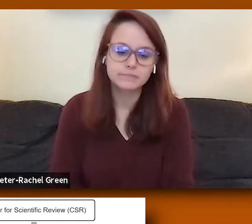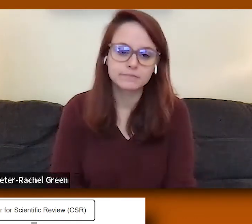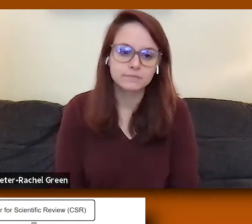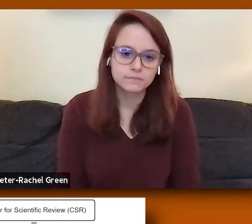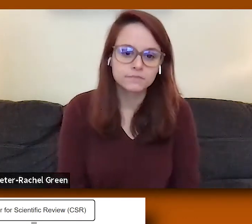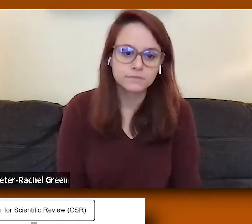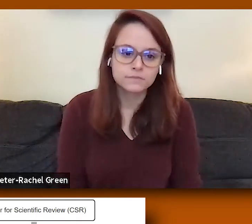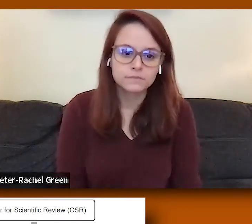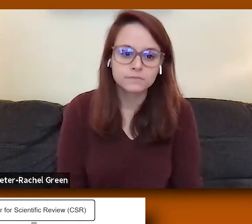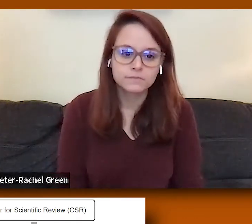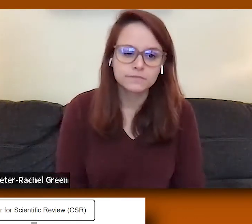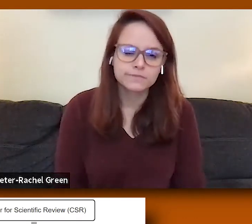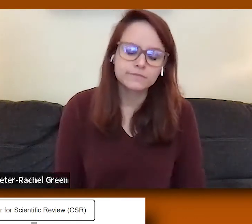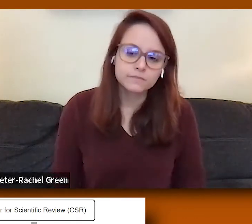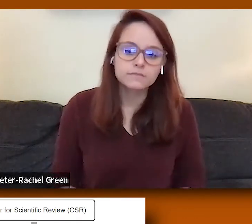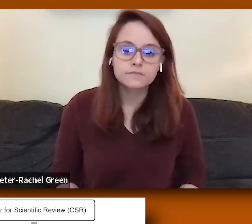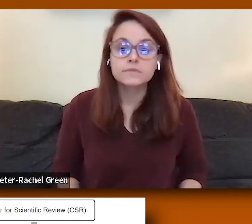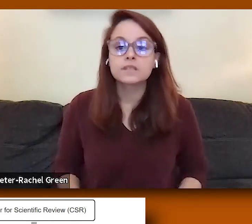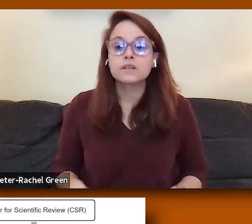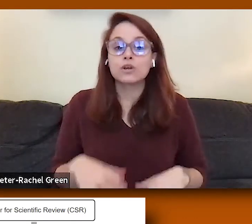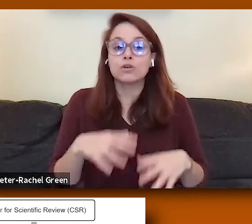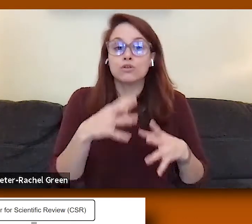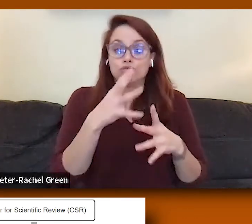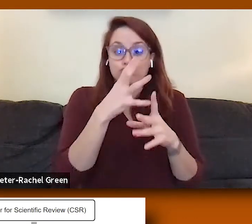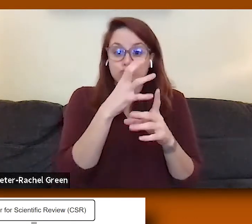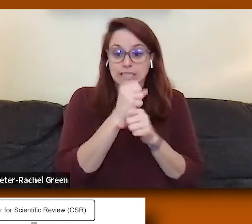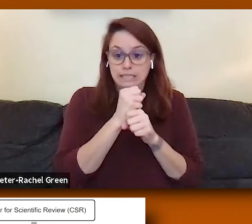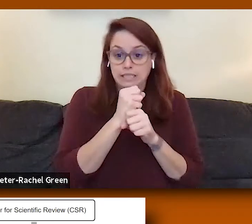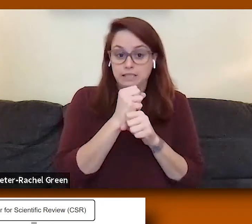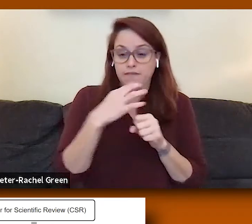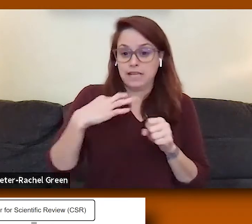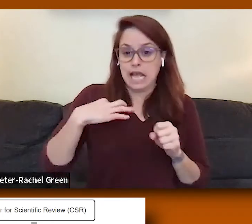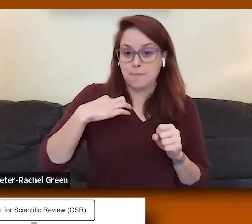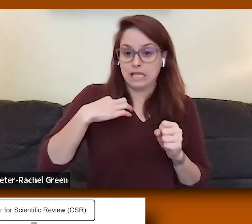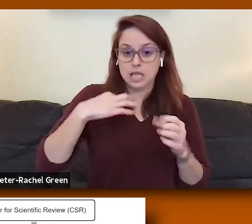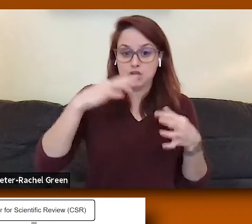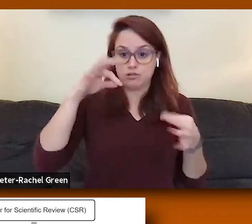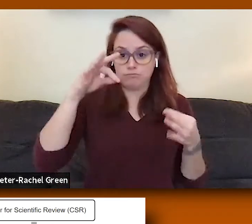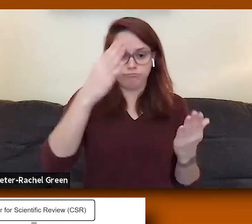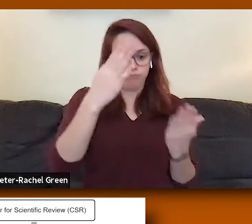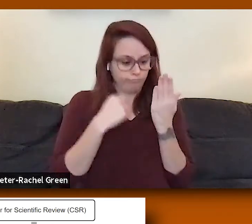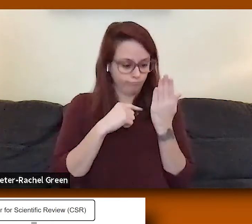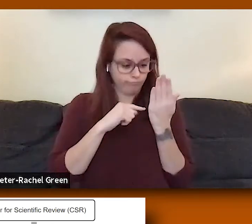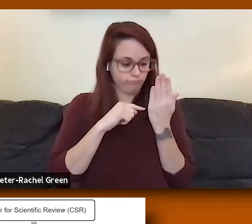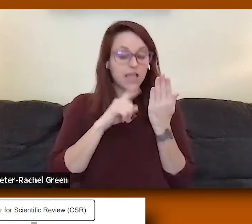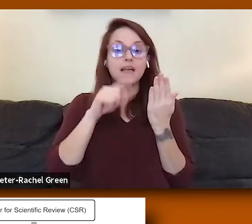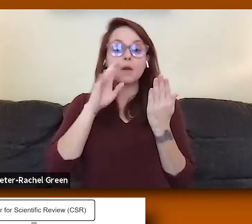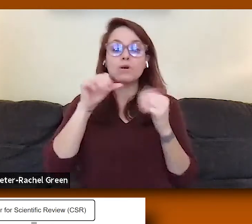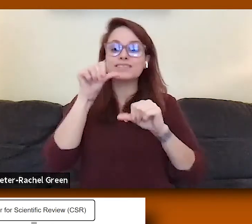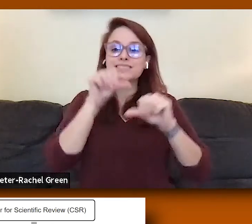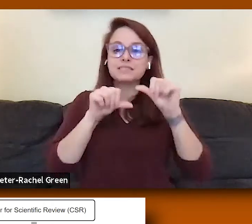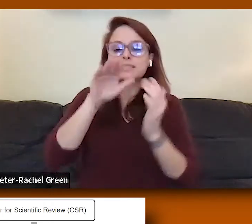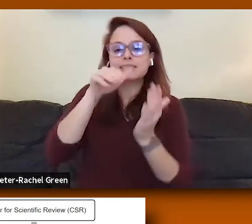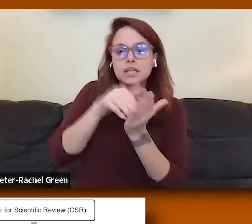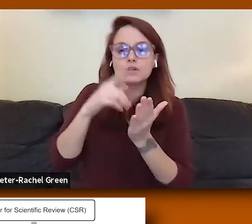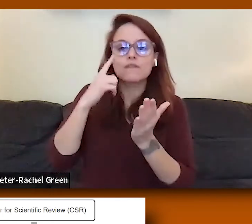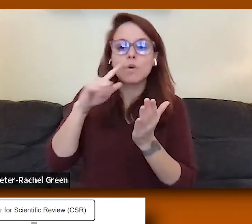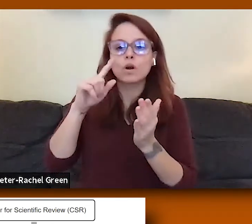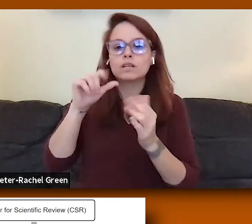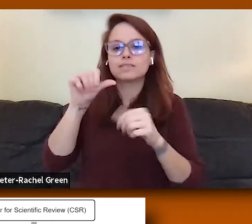So, once your application is received, it goes to the Center for Scientific Review--CSR.